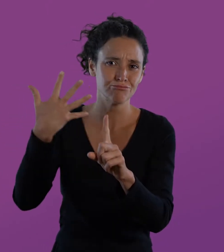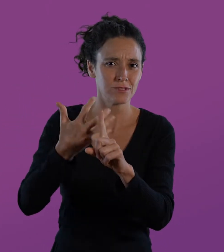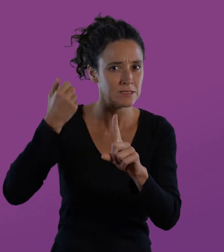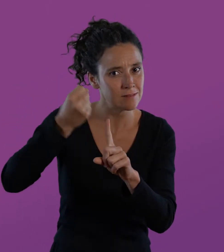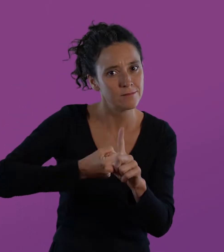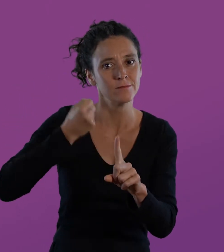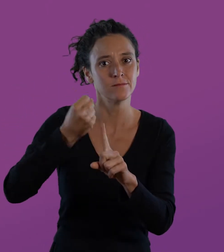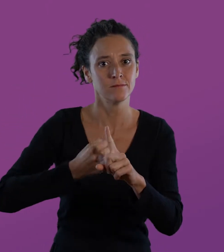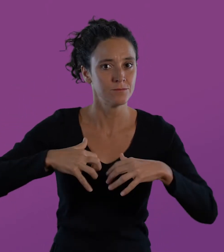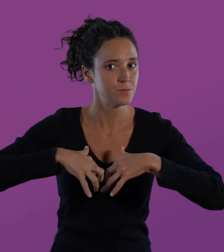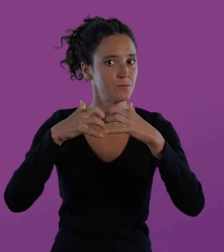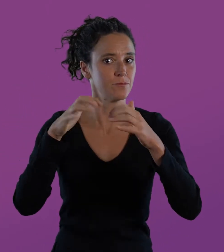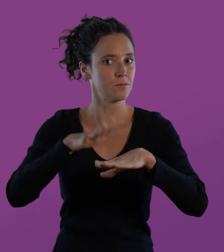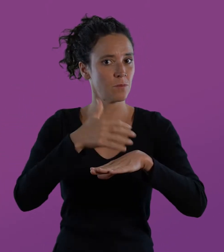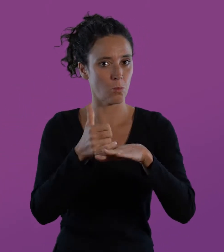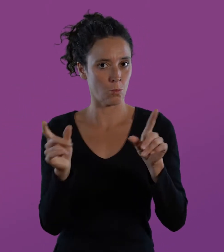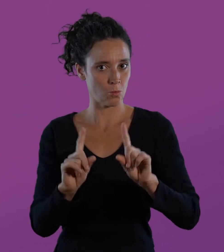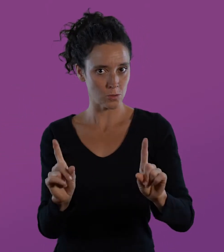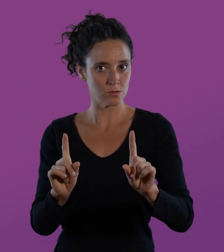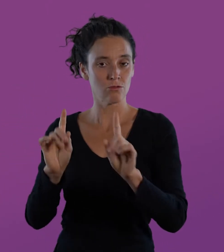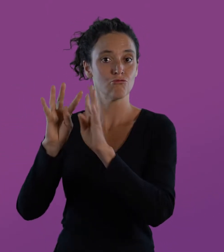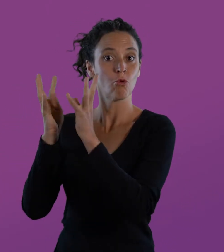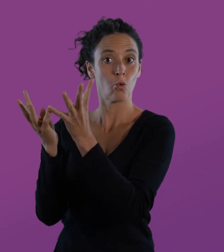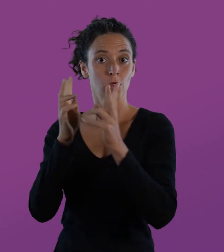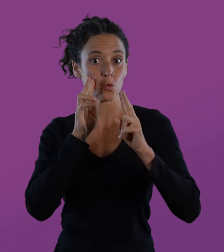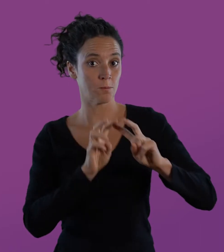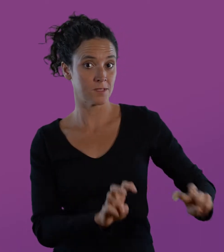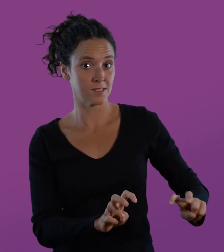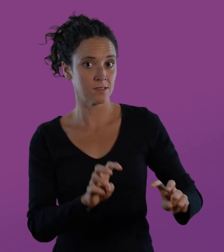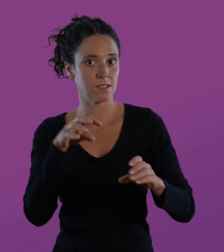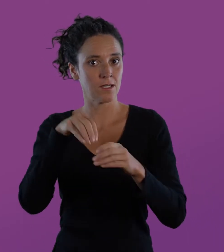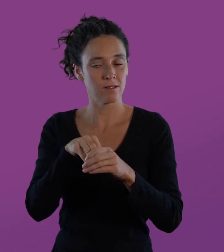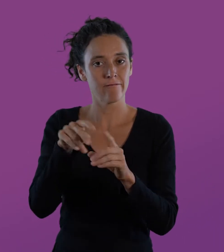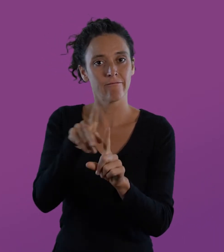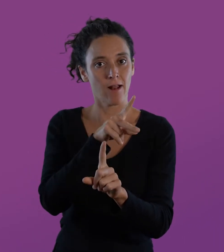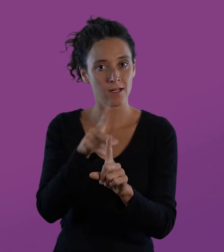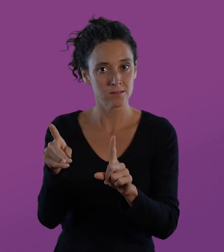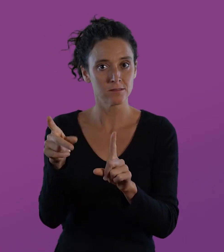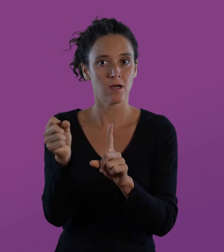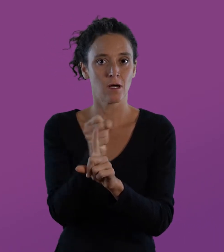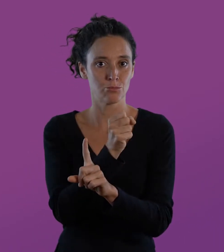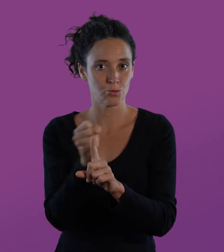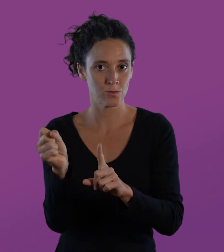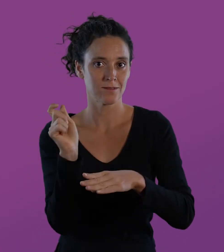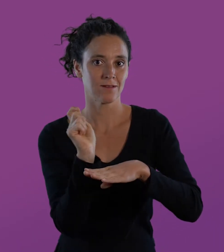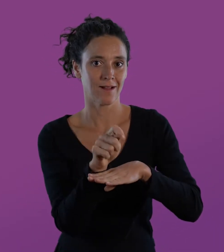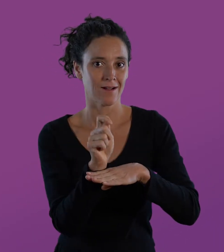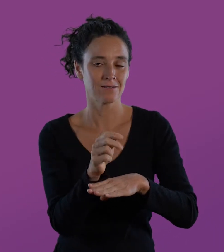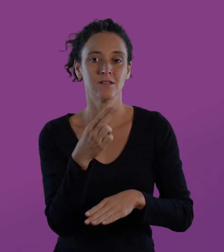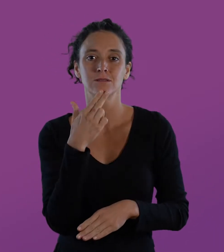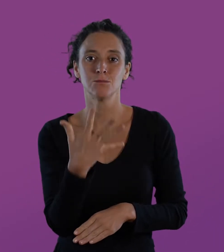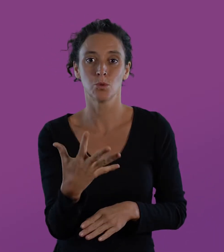the Royal Commission into Violence, Abuse, Neglect and Exploitation of People with Disability -